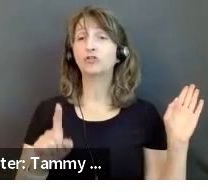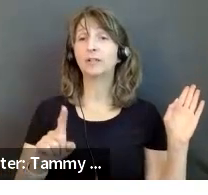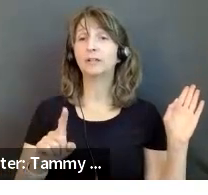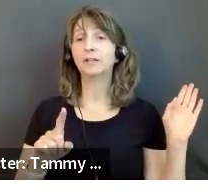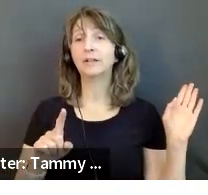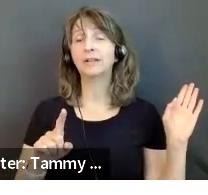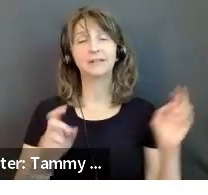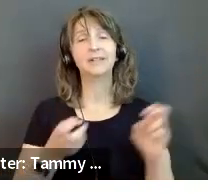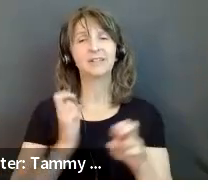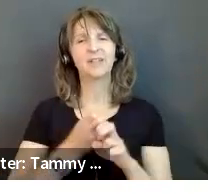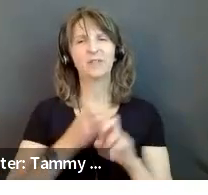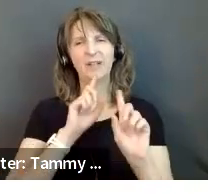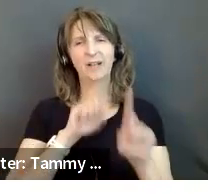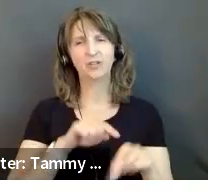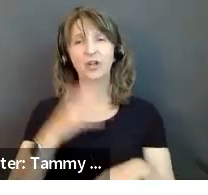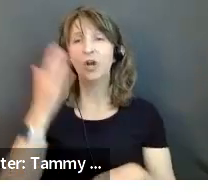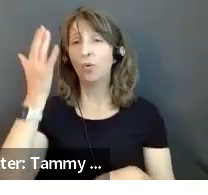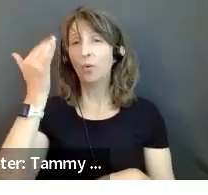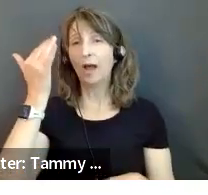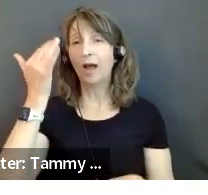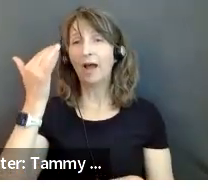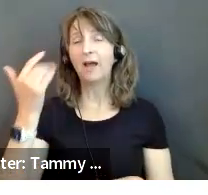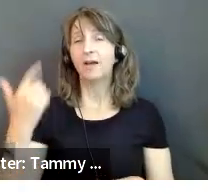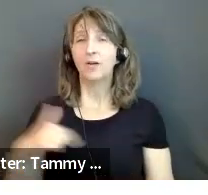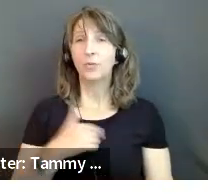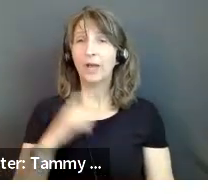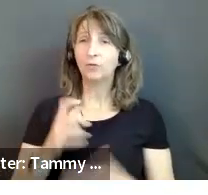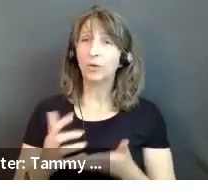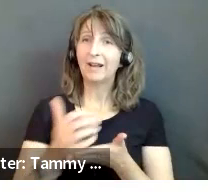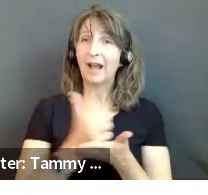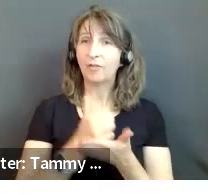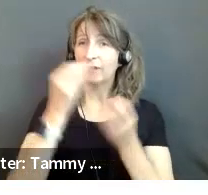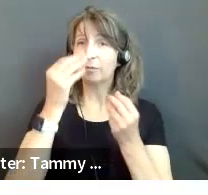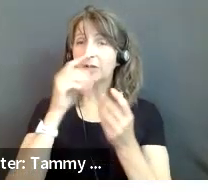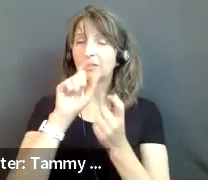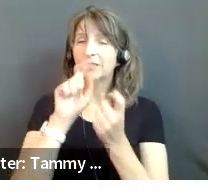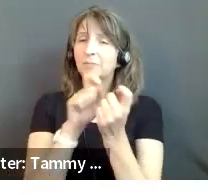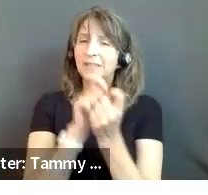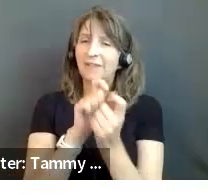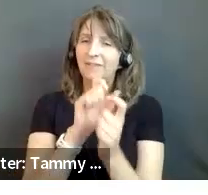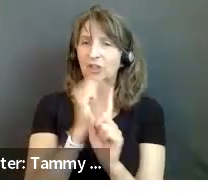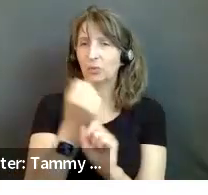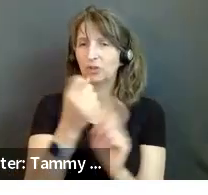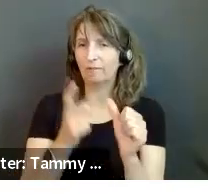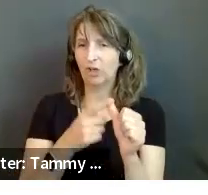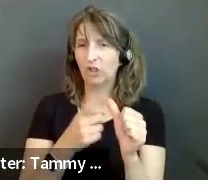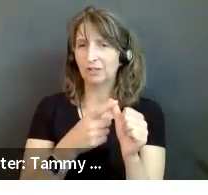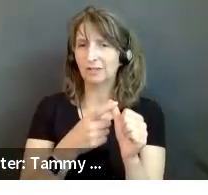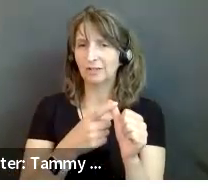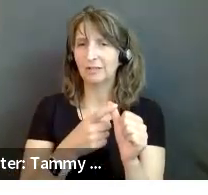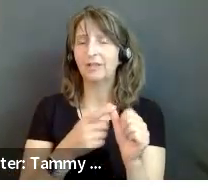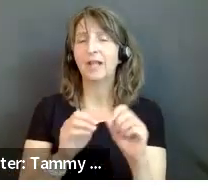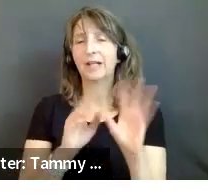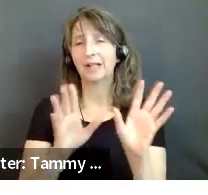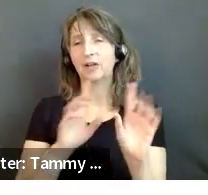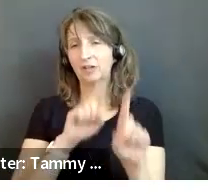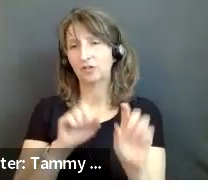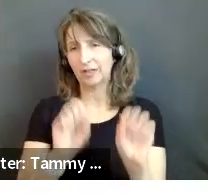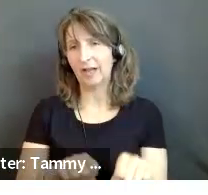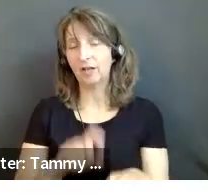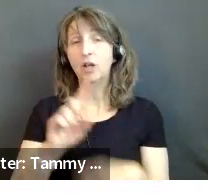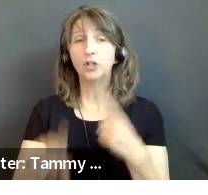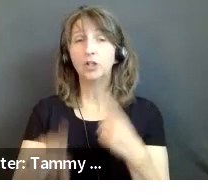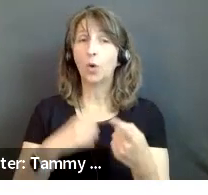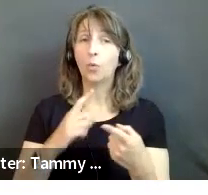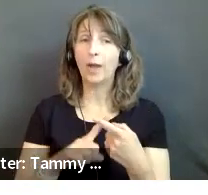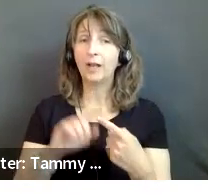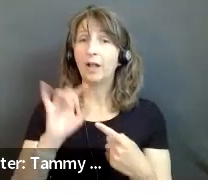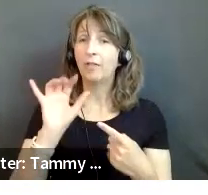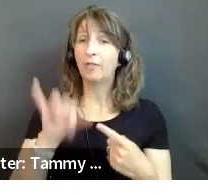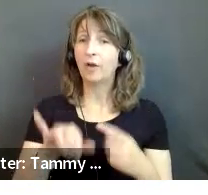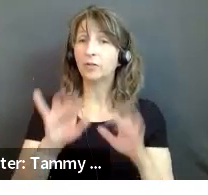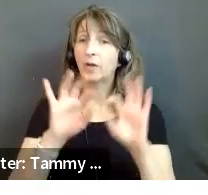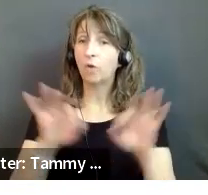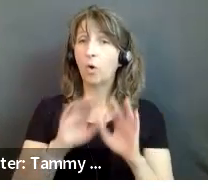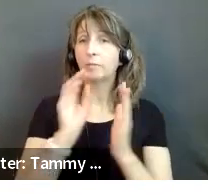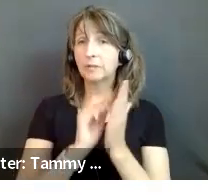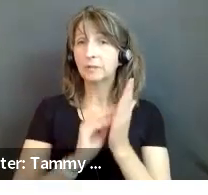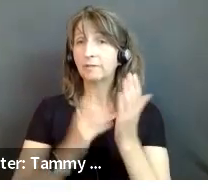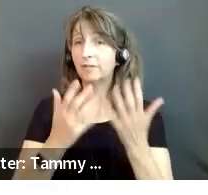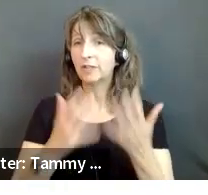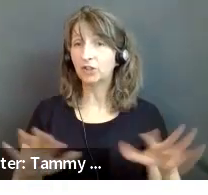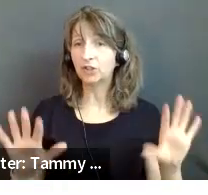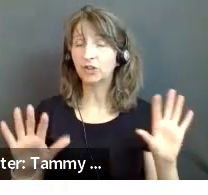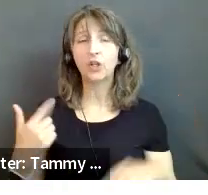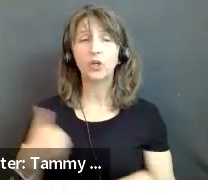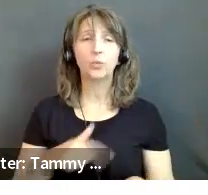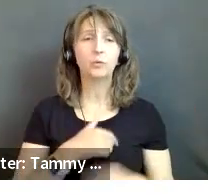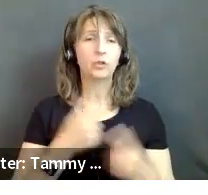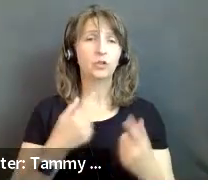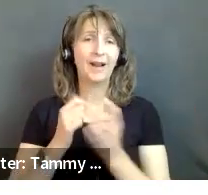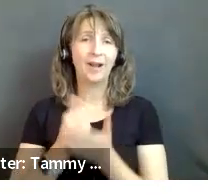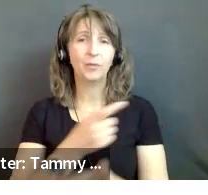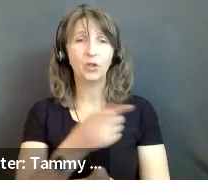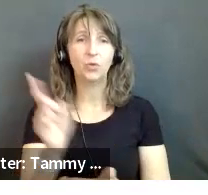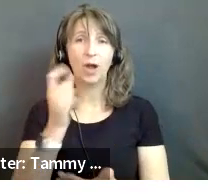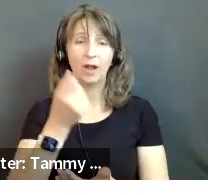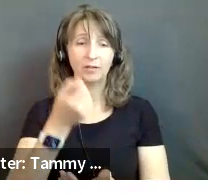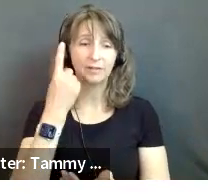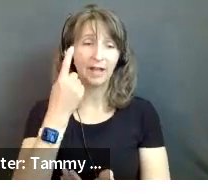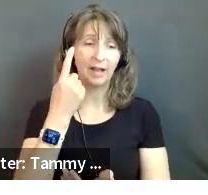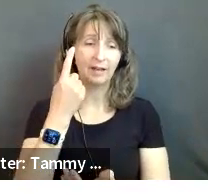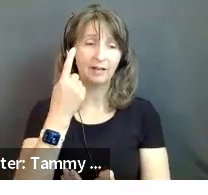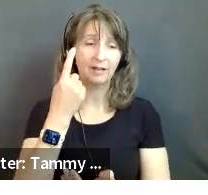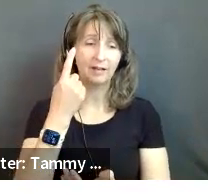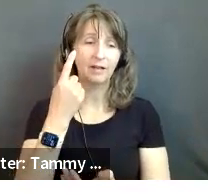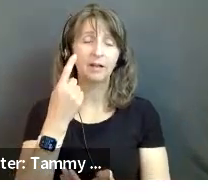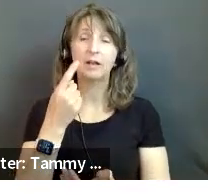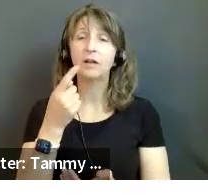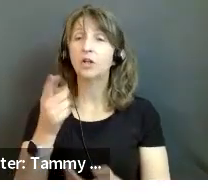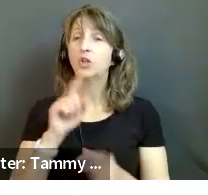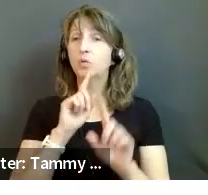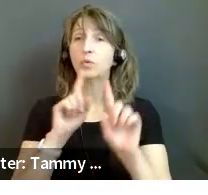So when when the package is complete and we're going to try to help you to understand how is it that you report to Social Security.